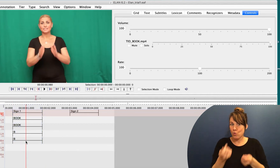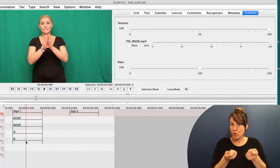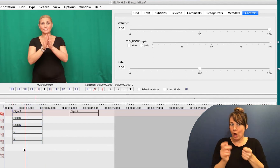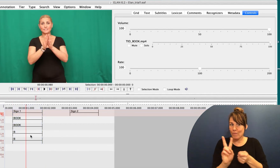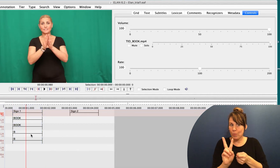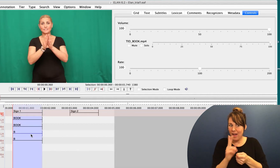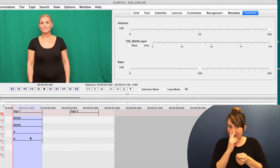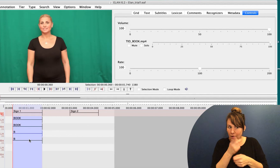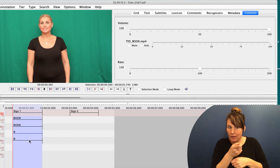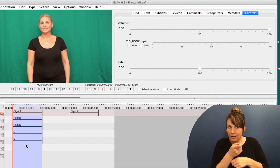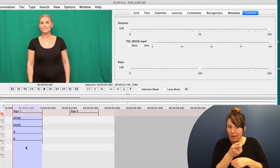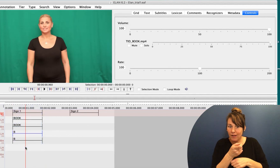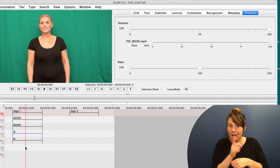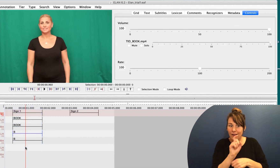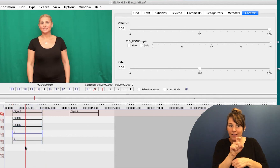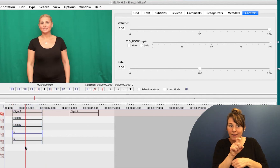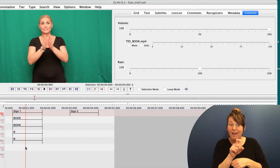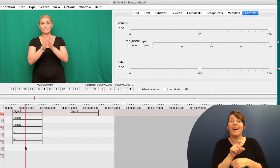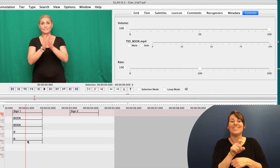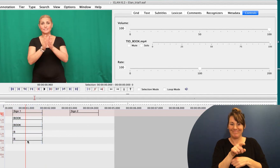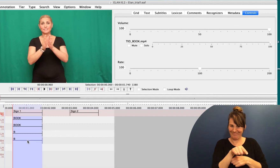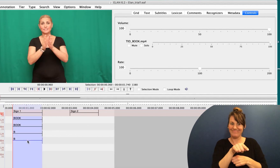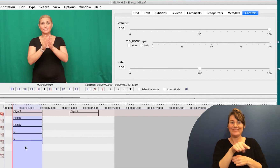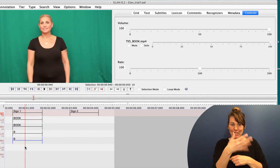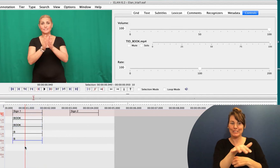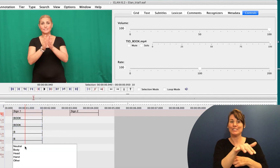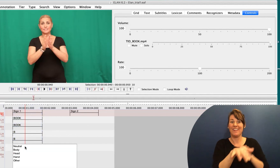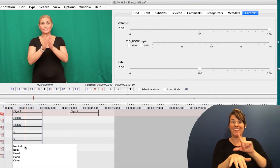I should have a controlled vocabulary